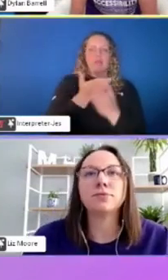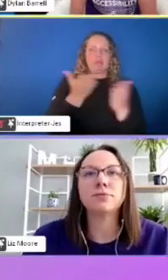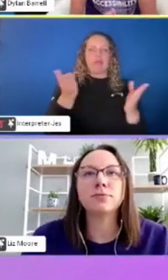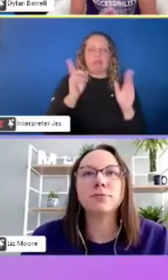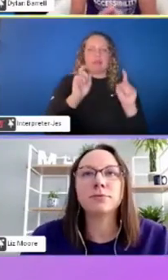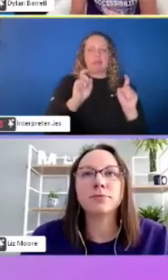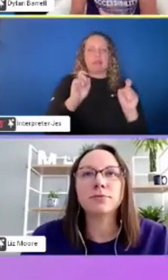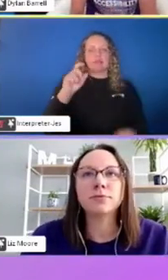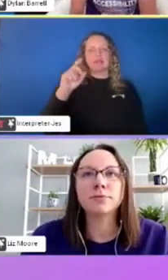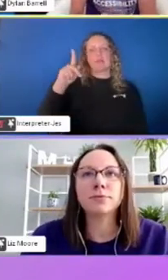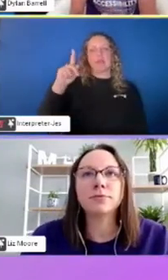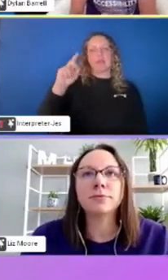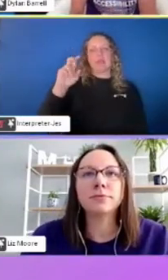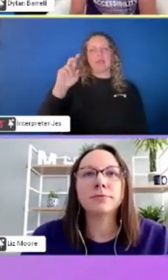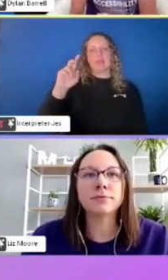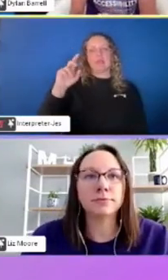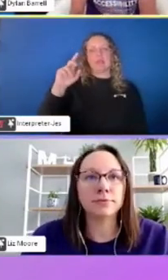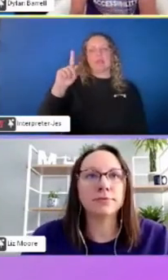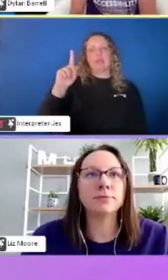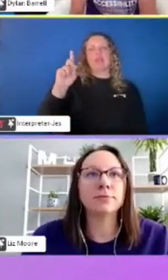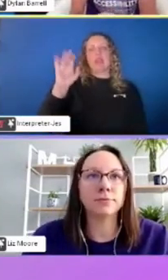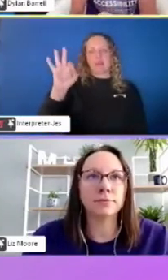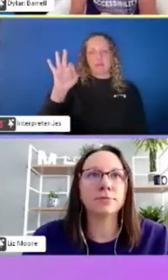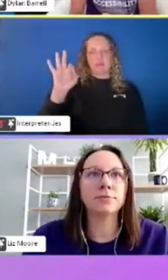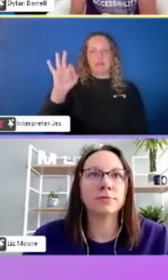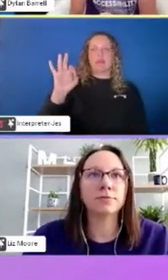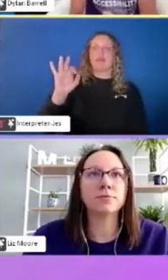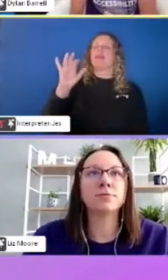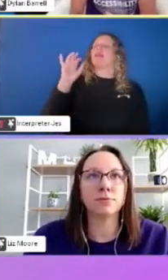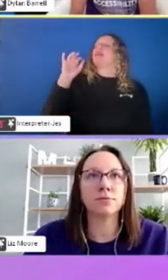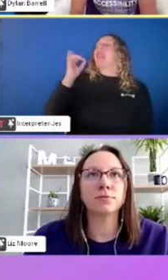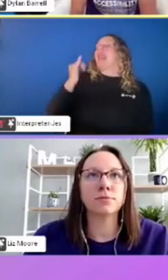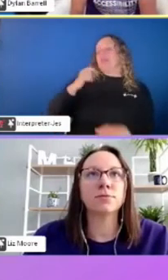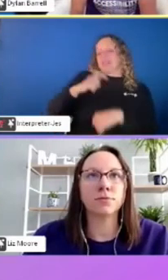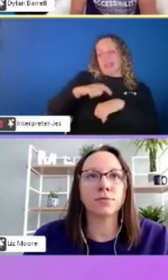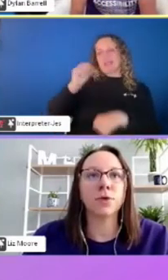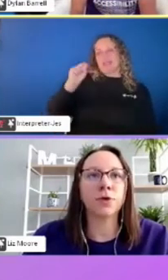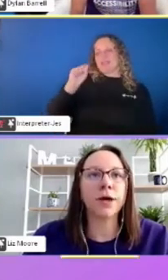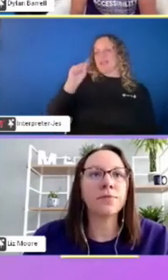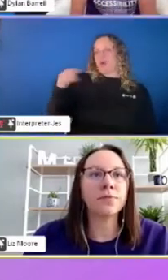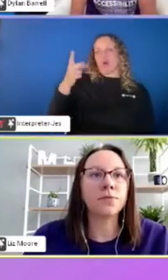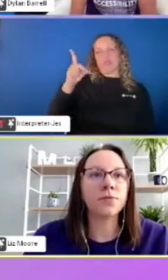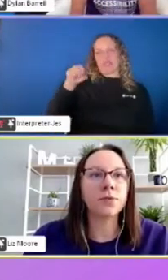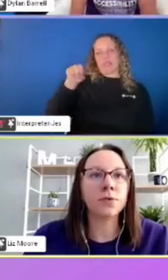At this point in time, yeah, from Deque that's the only product that tests PDFs. Okay.